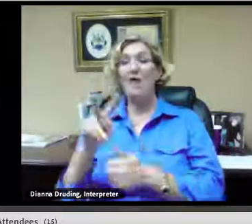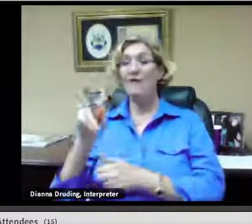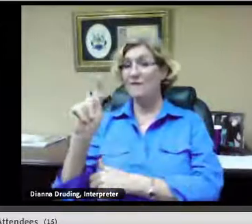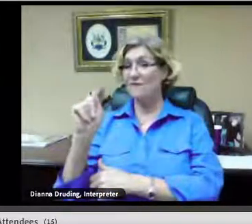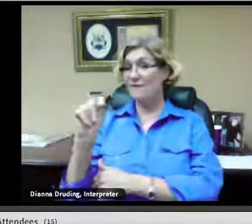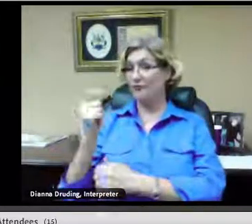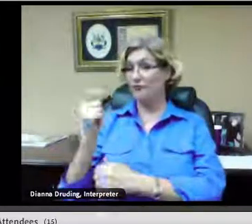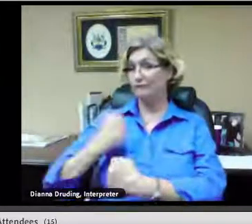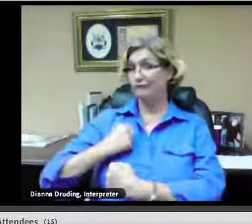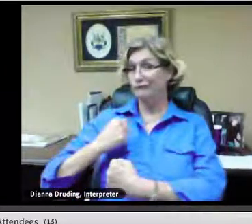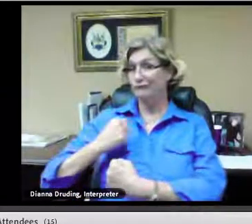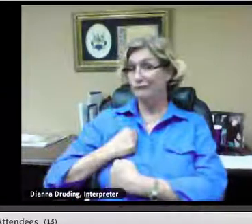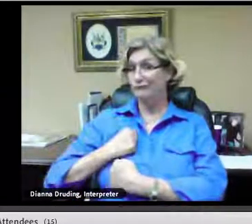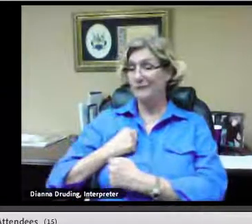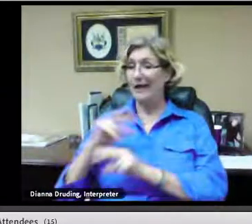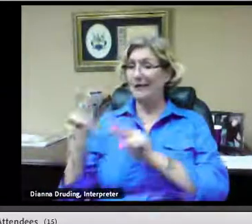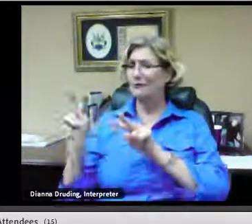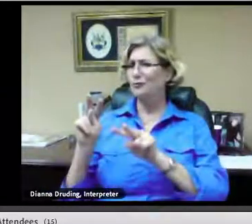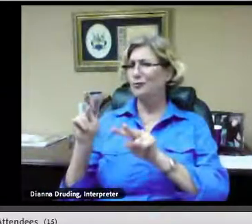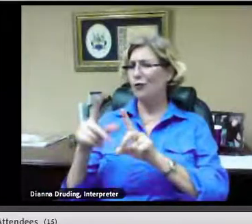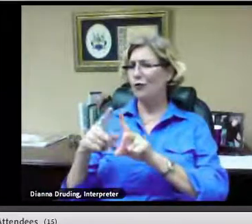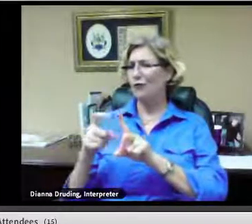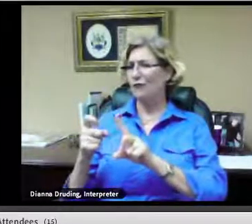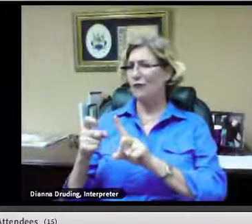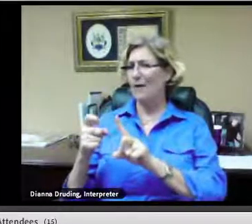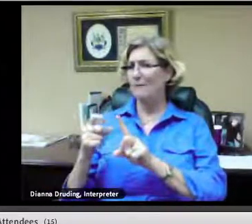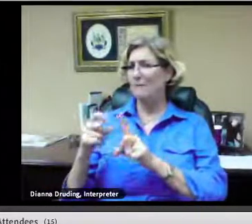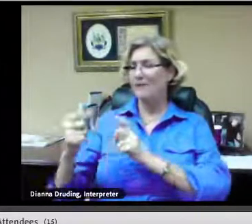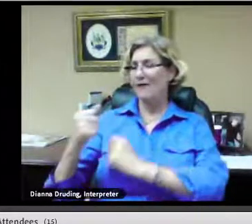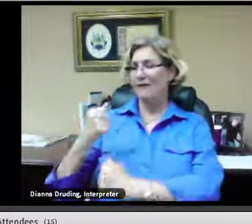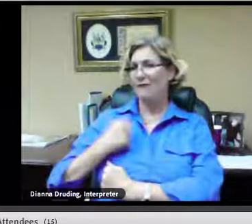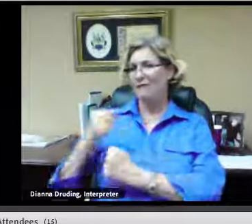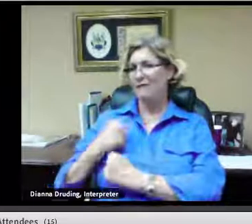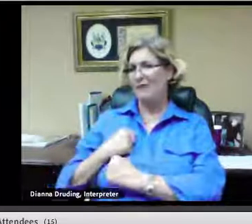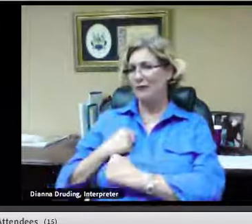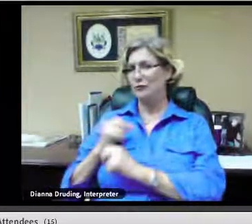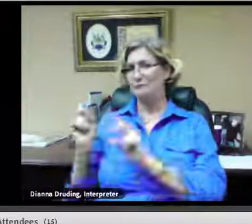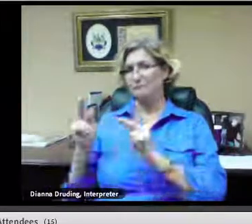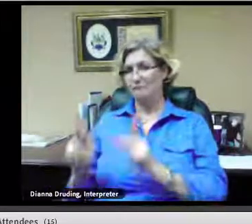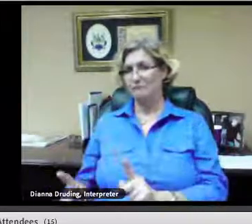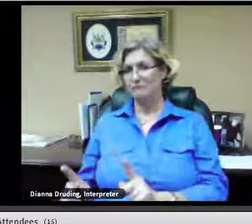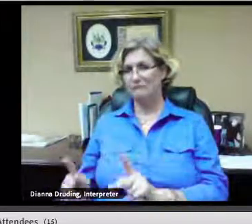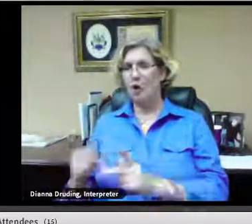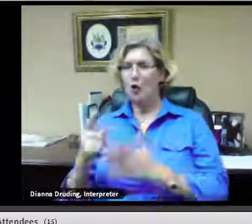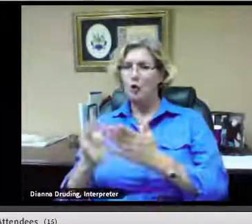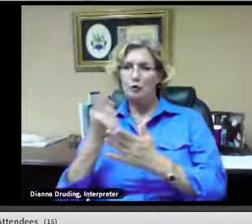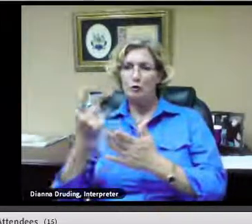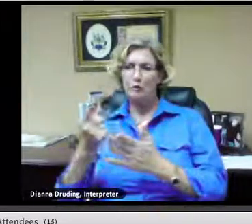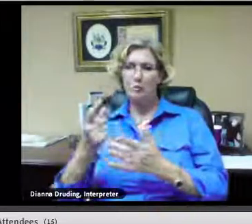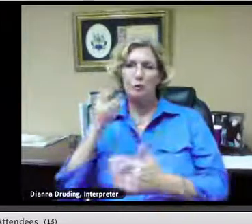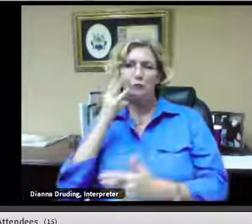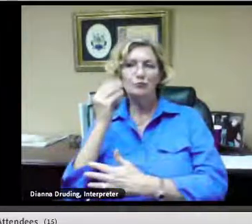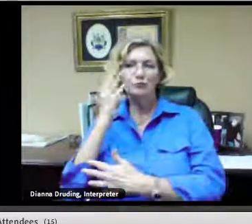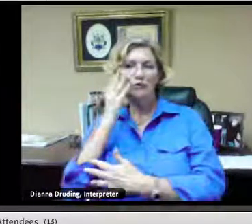from the perspective of a veteran or from someone who has experienced trauma? You might think, "Well, why would I need to do that?"